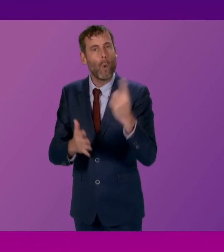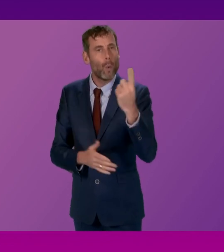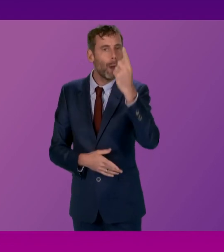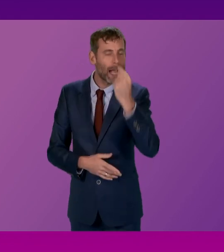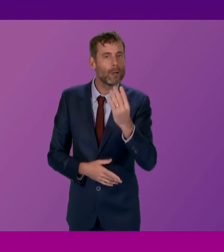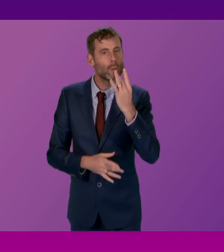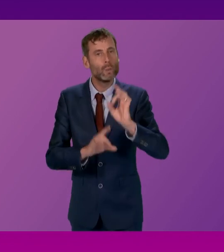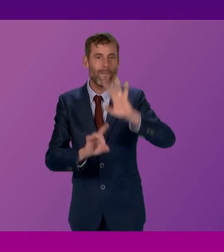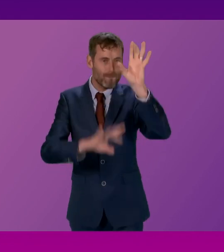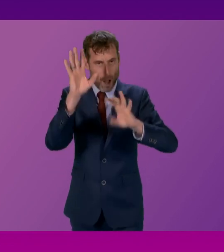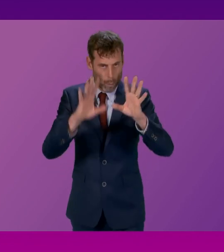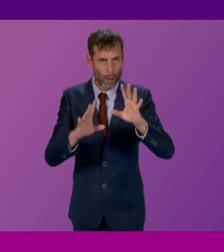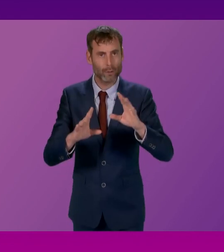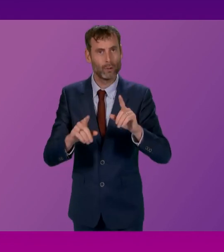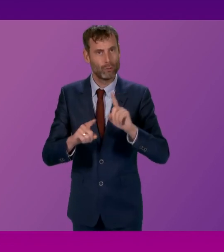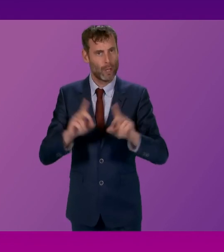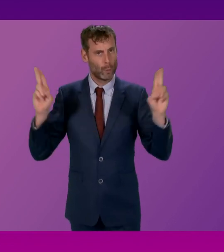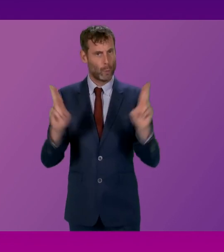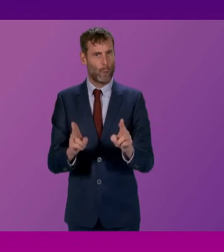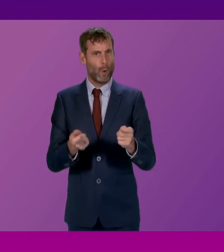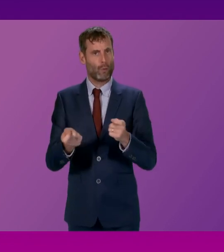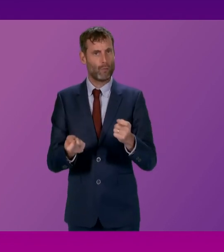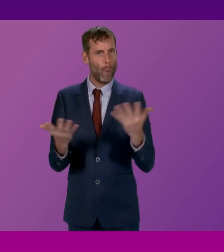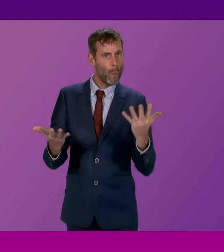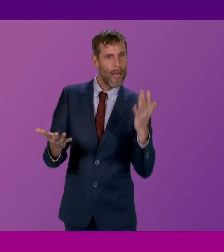with the aim of reducing demand on our emergency services.